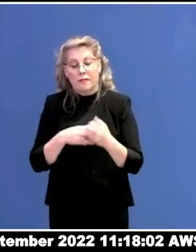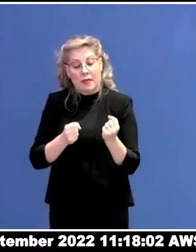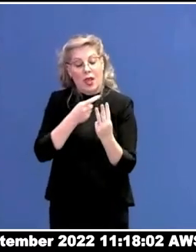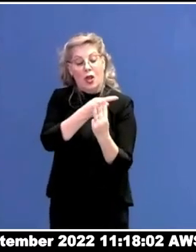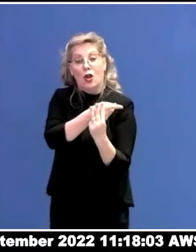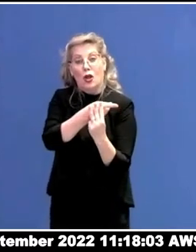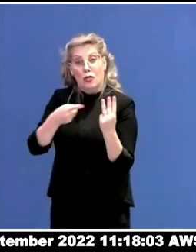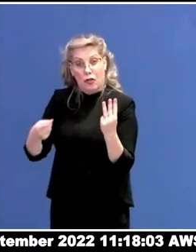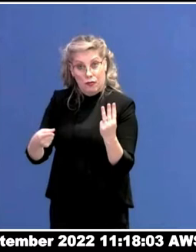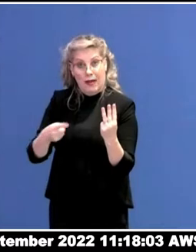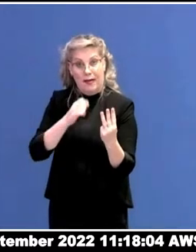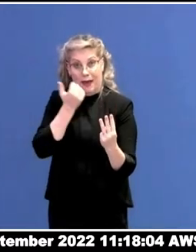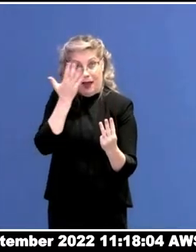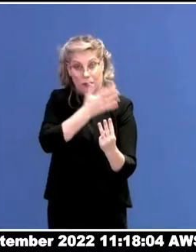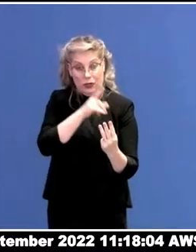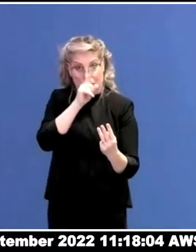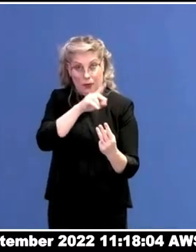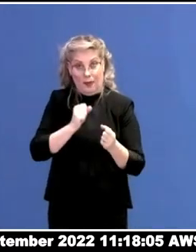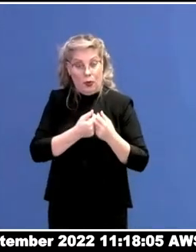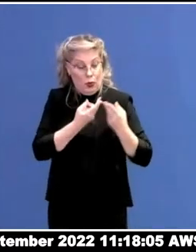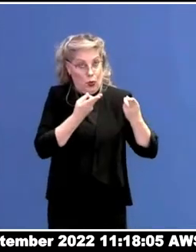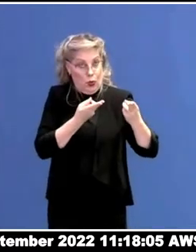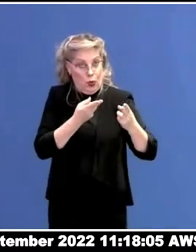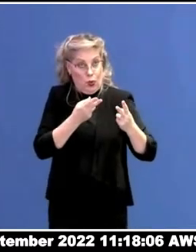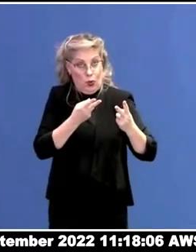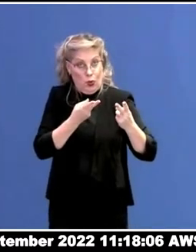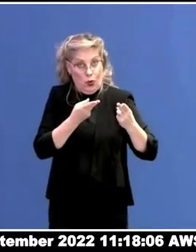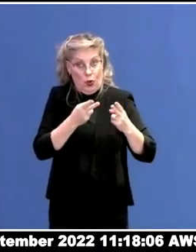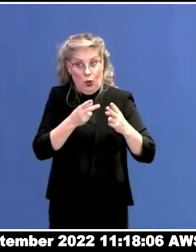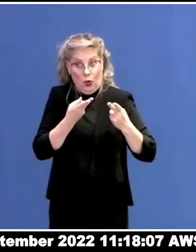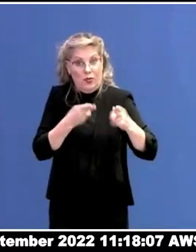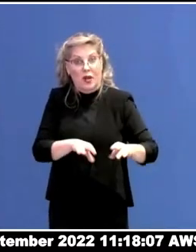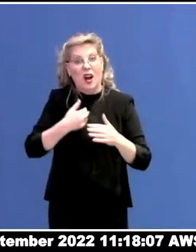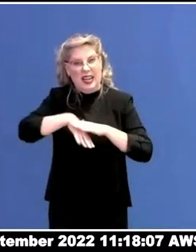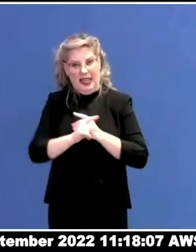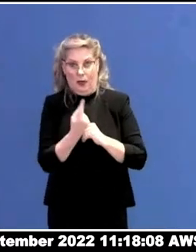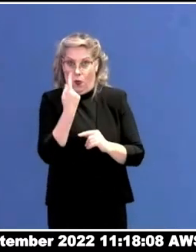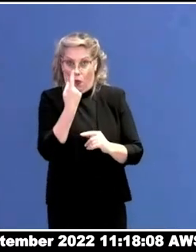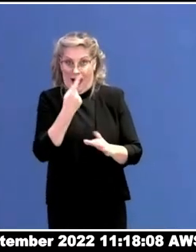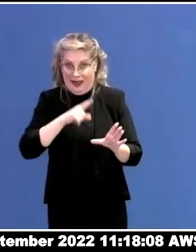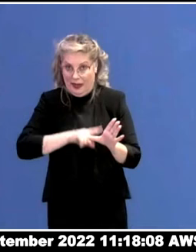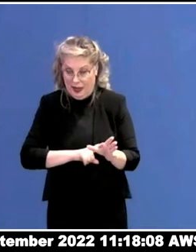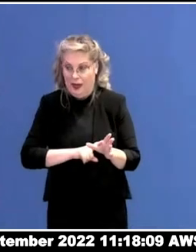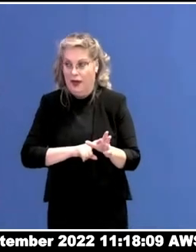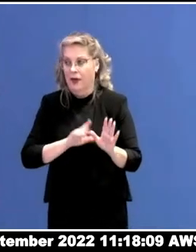in a period of three years, two to - one year, sorry. Three to - let me start again.